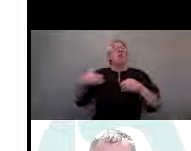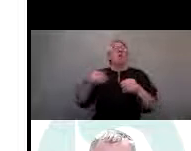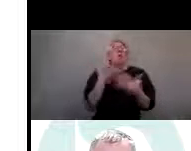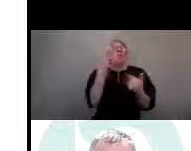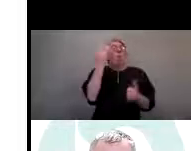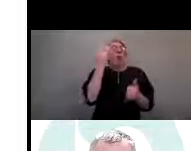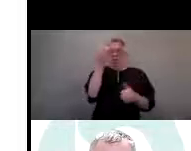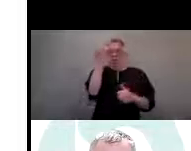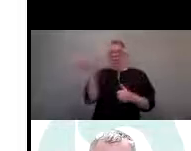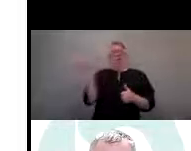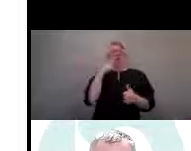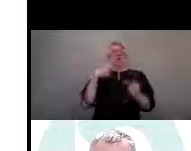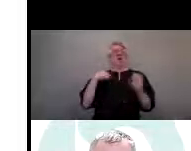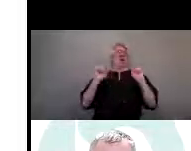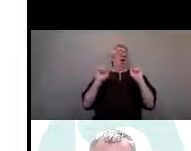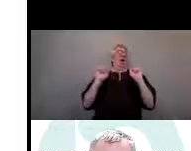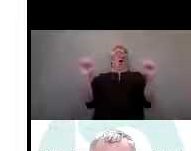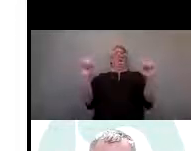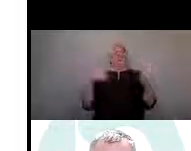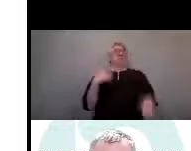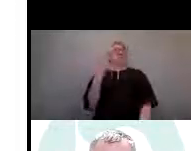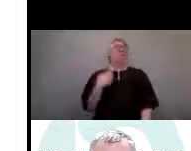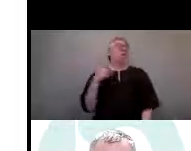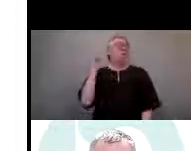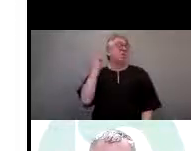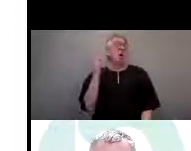going through cochlear implantation, such as lack of